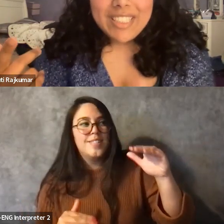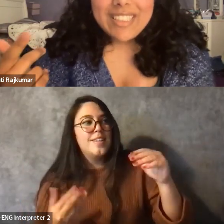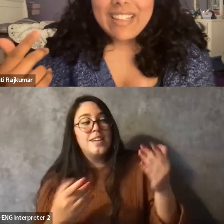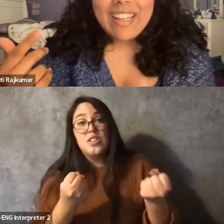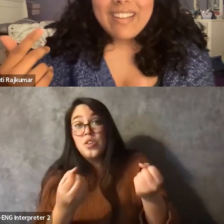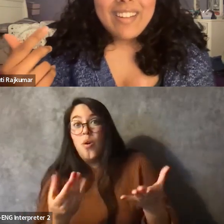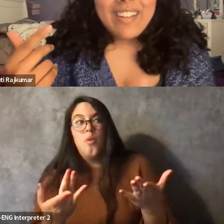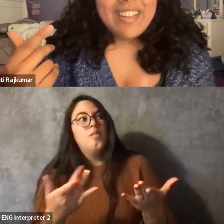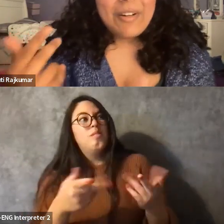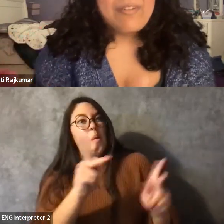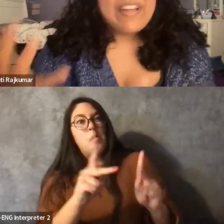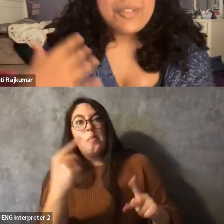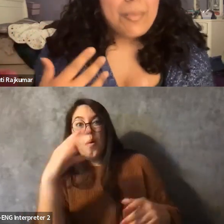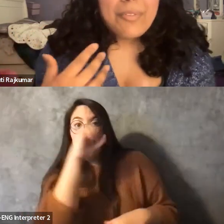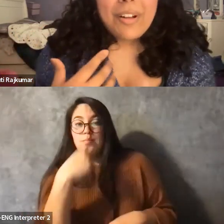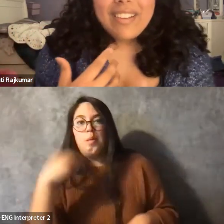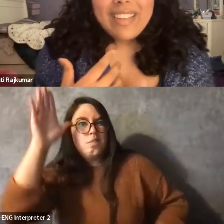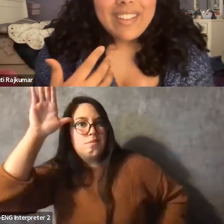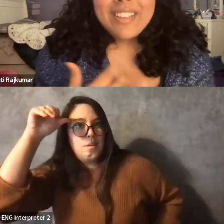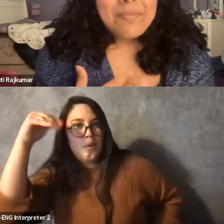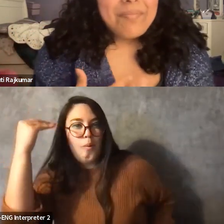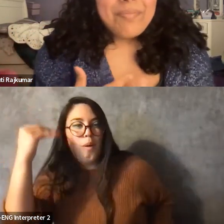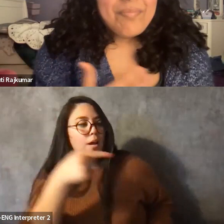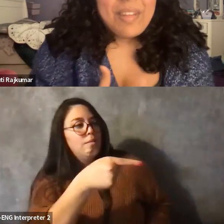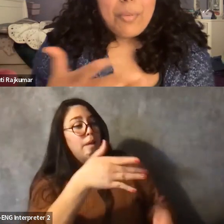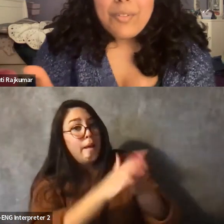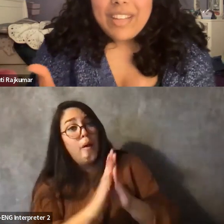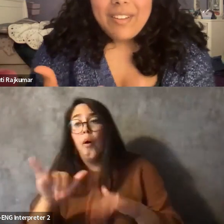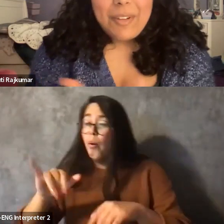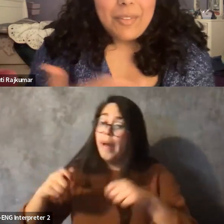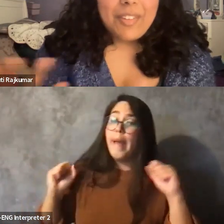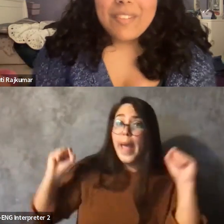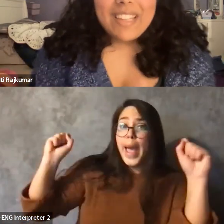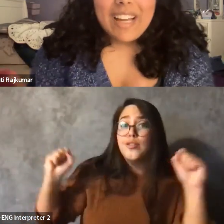and then, you know, I would get in trouble for not like improving when it was